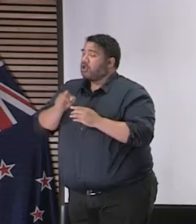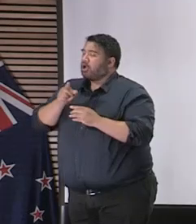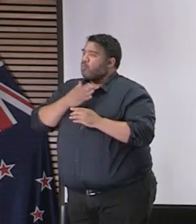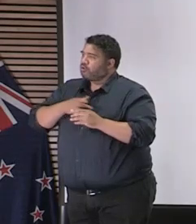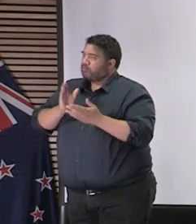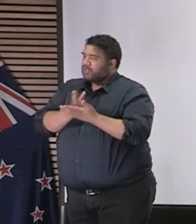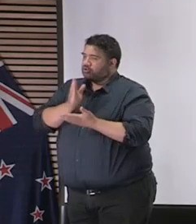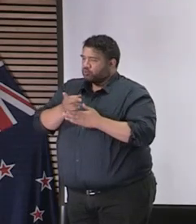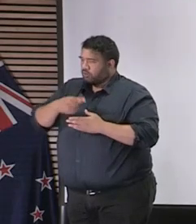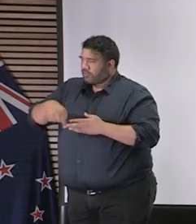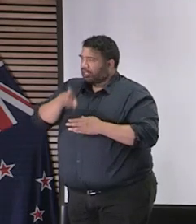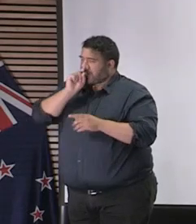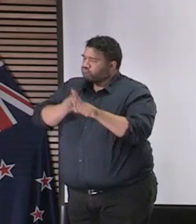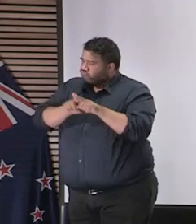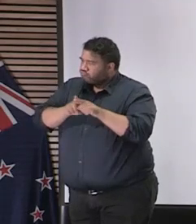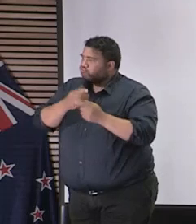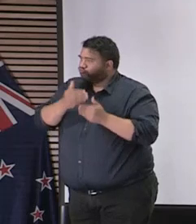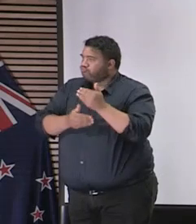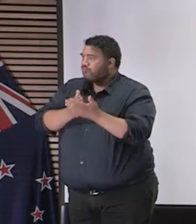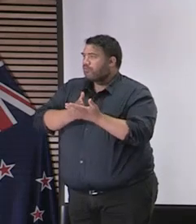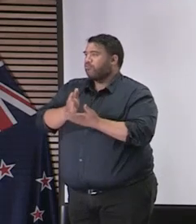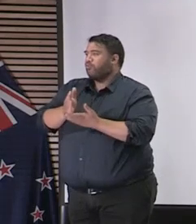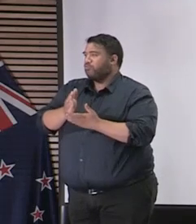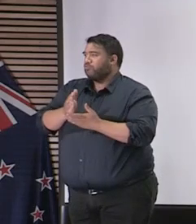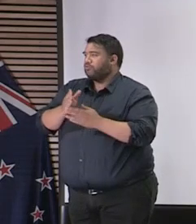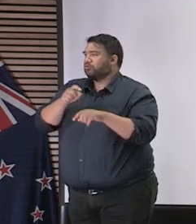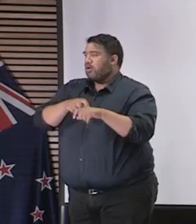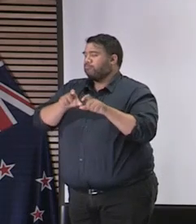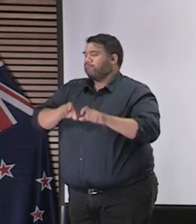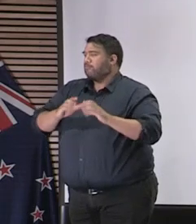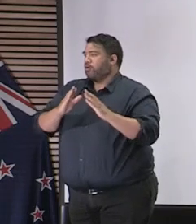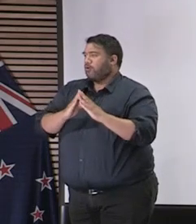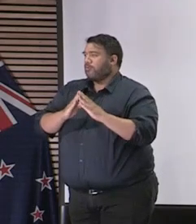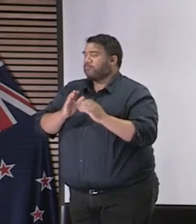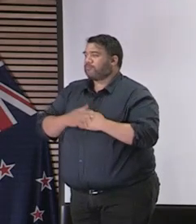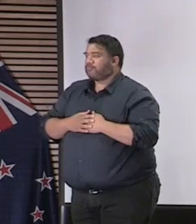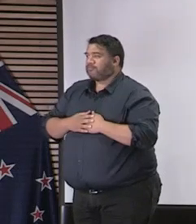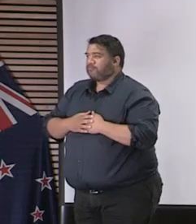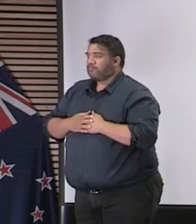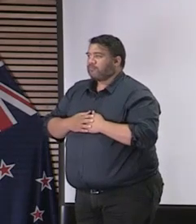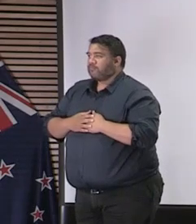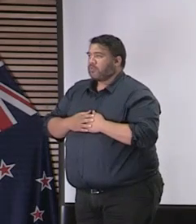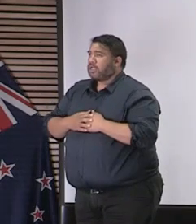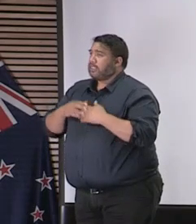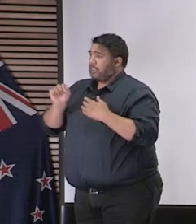2 begins on 15 April. That is next Wednesday, one week from